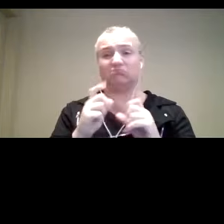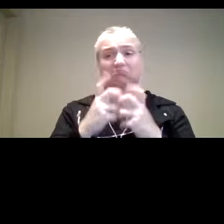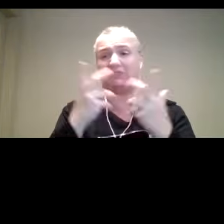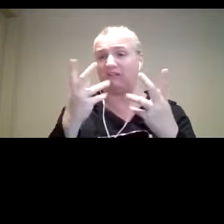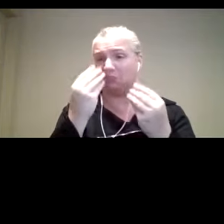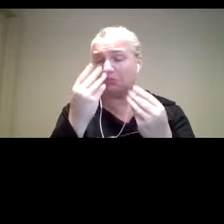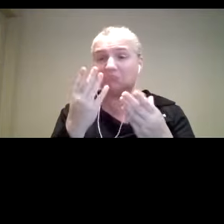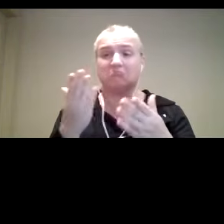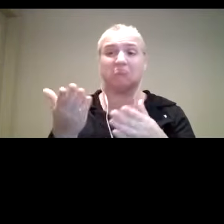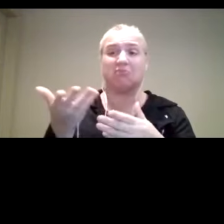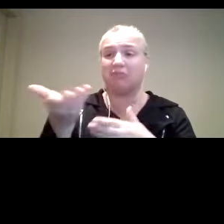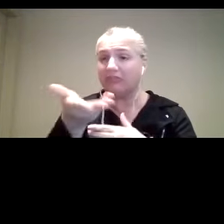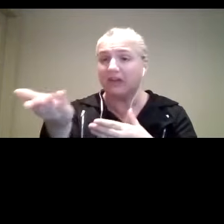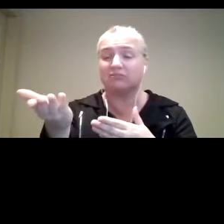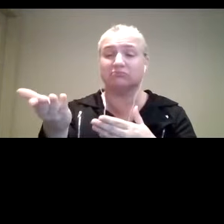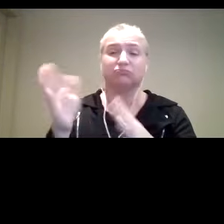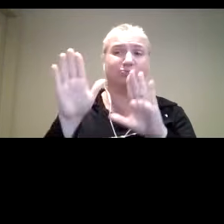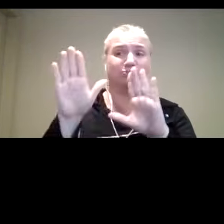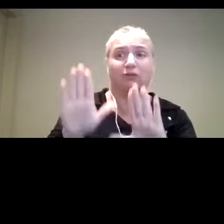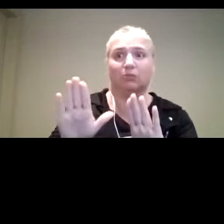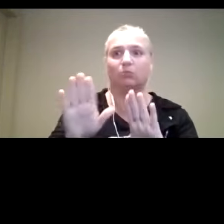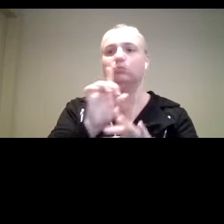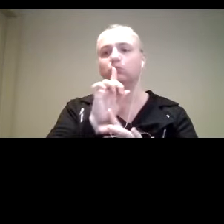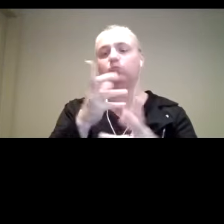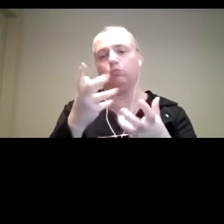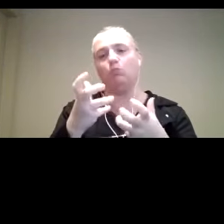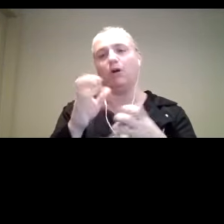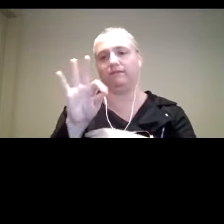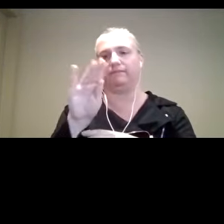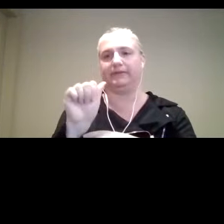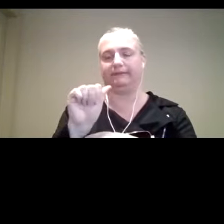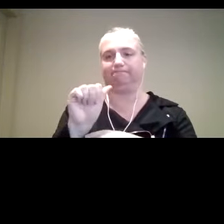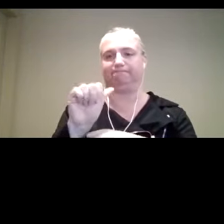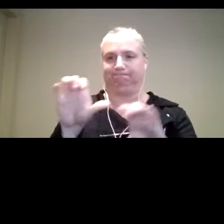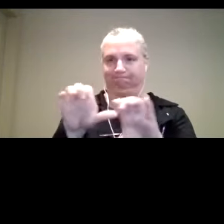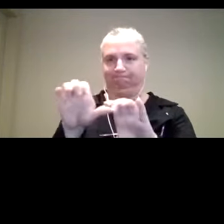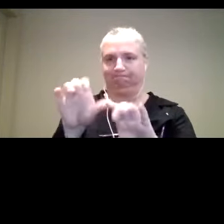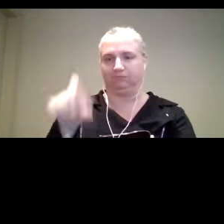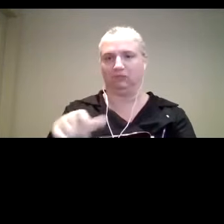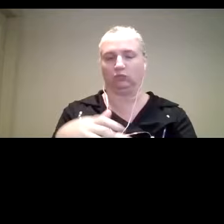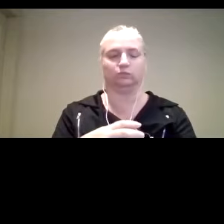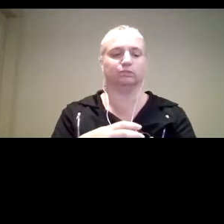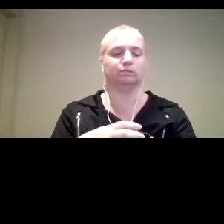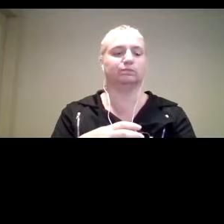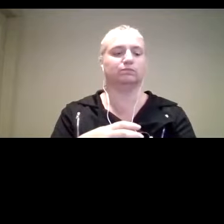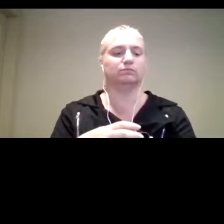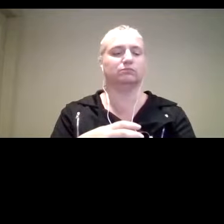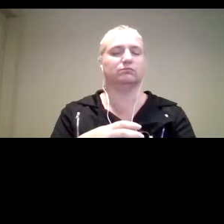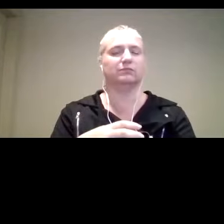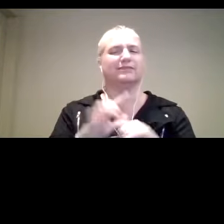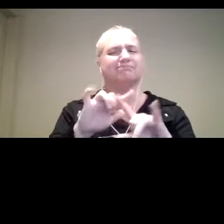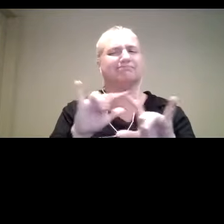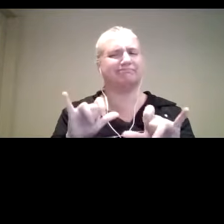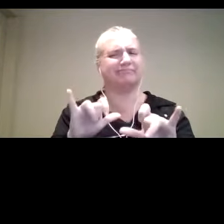And so, we definitely wanna do an FBA. But we also wanna think about how might we need to supplement that FBA